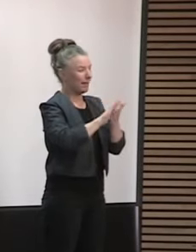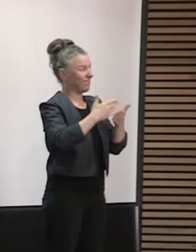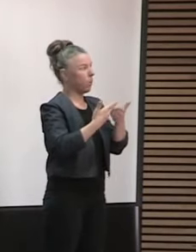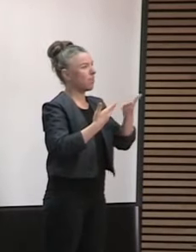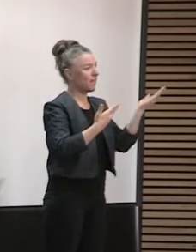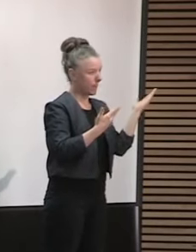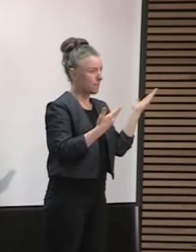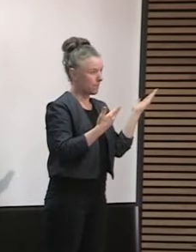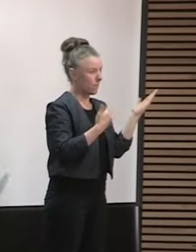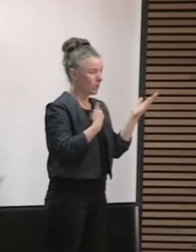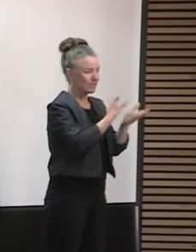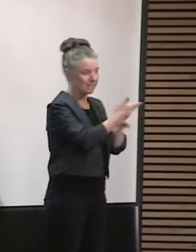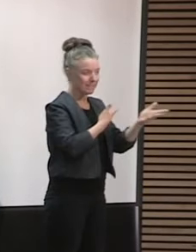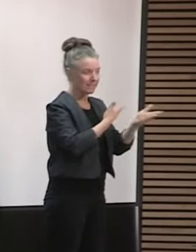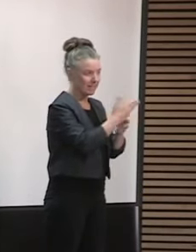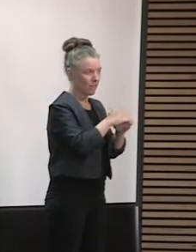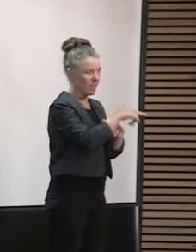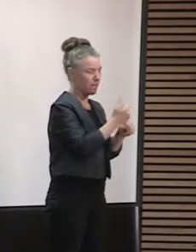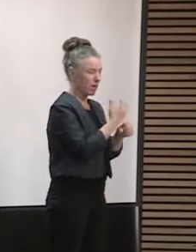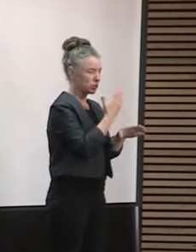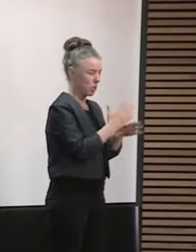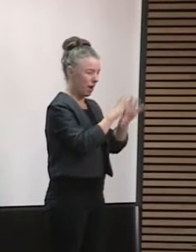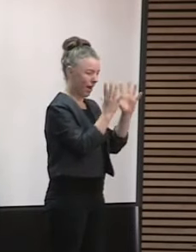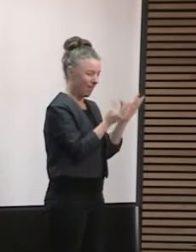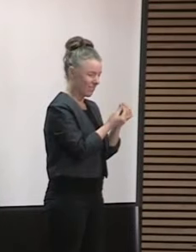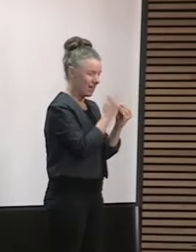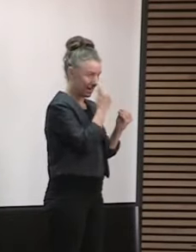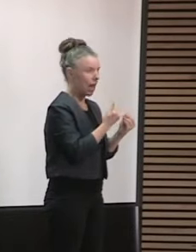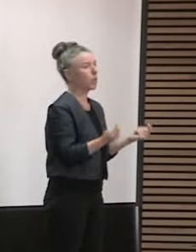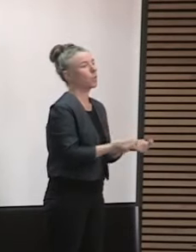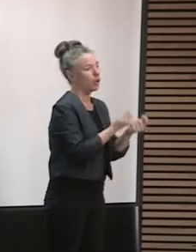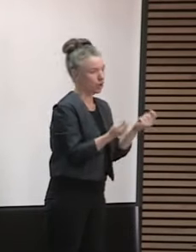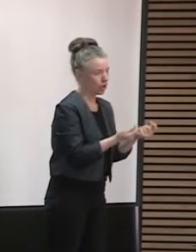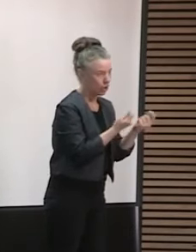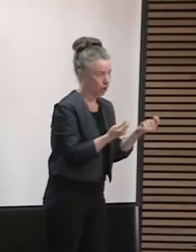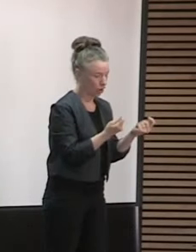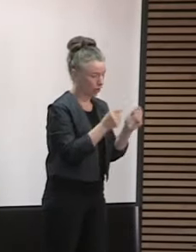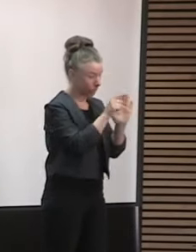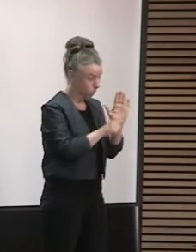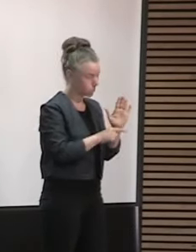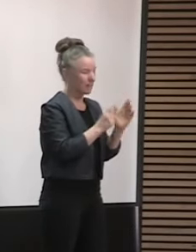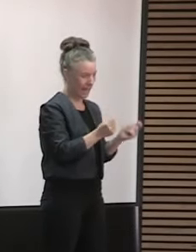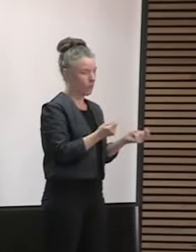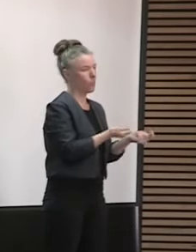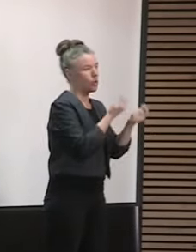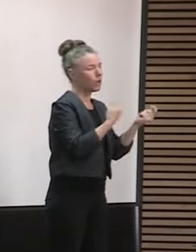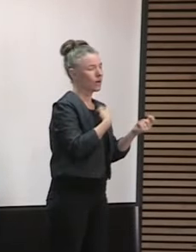families experiencing financial hardship, including the COVID income relief